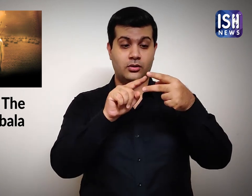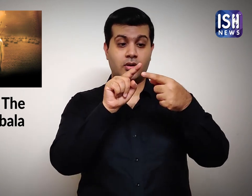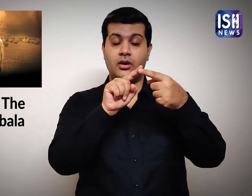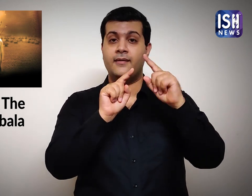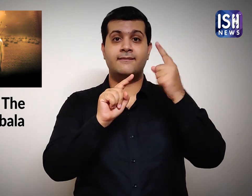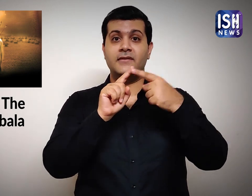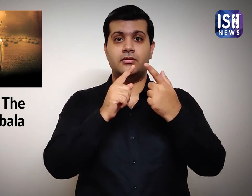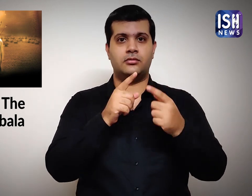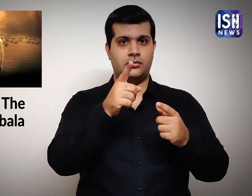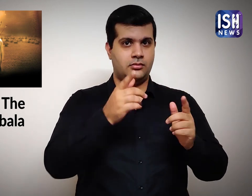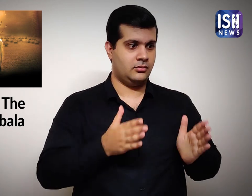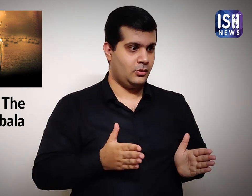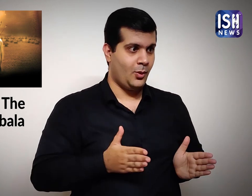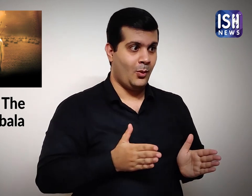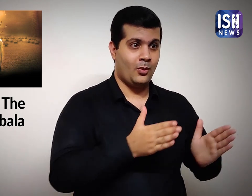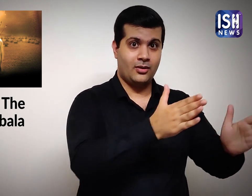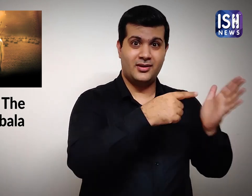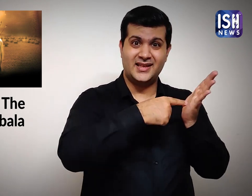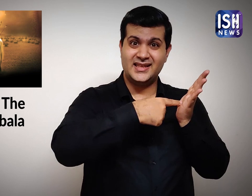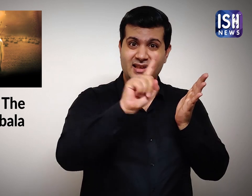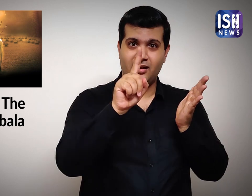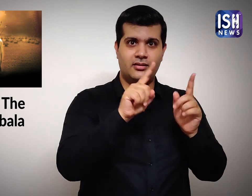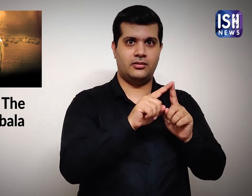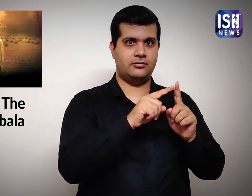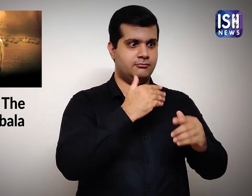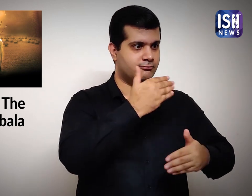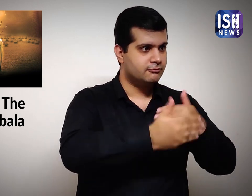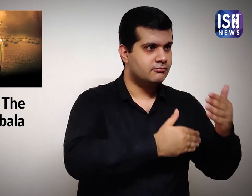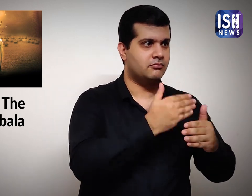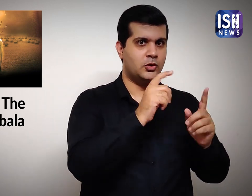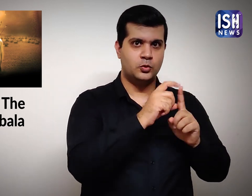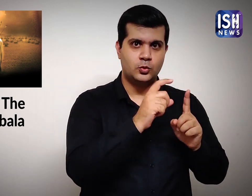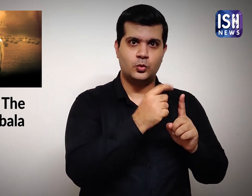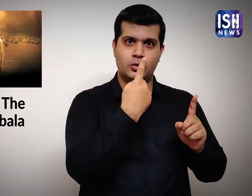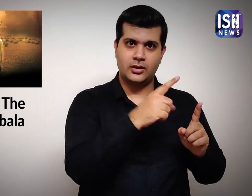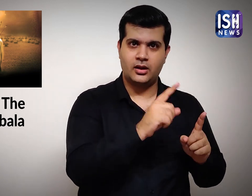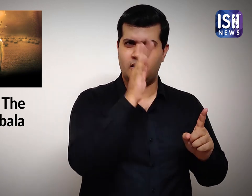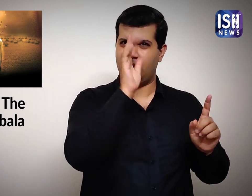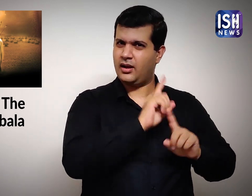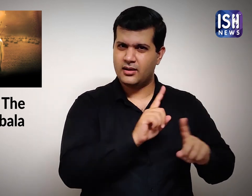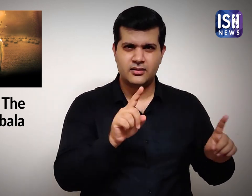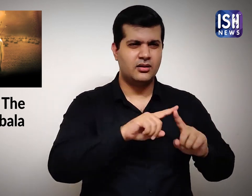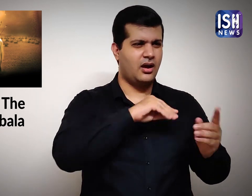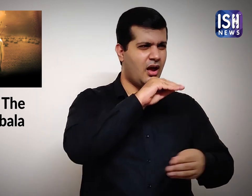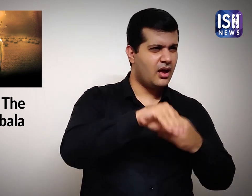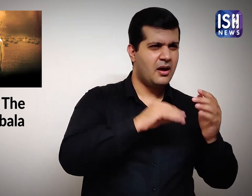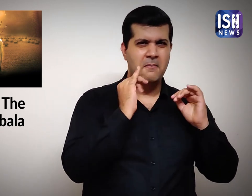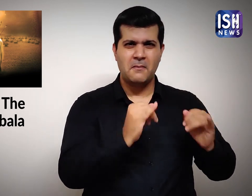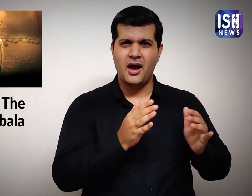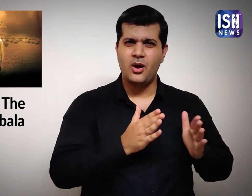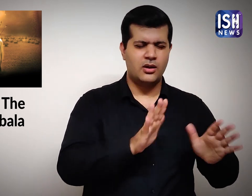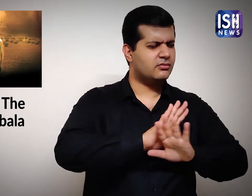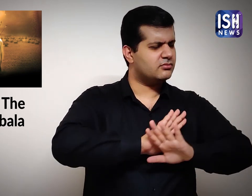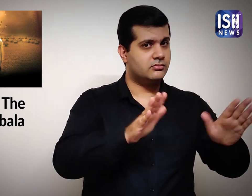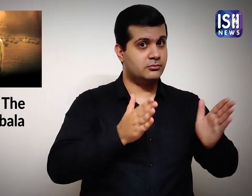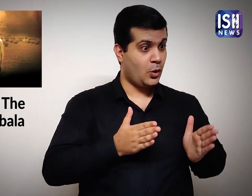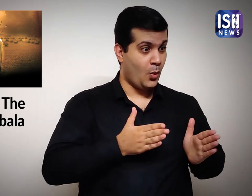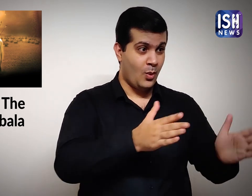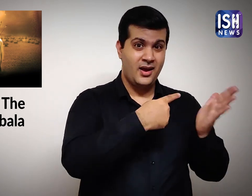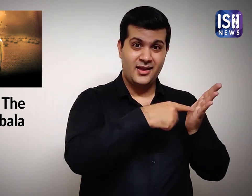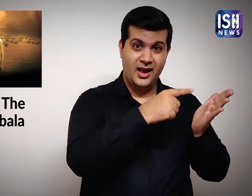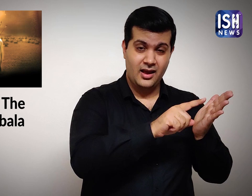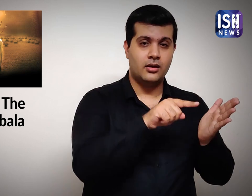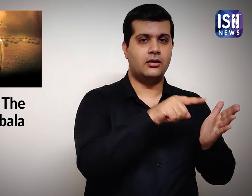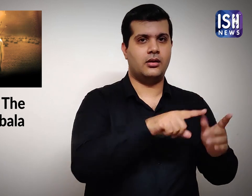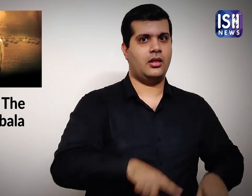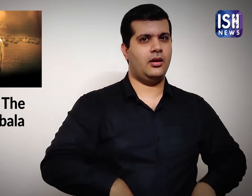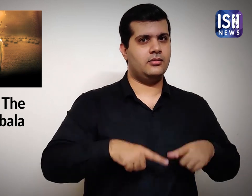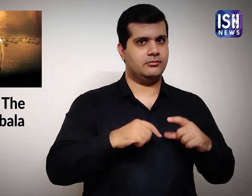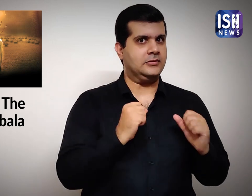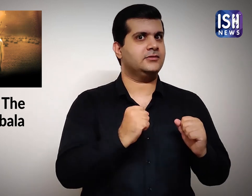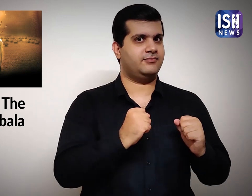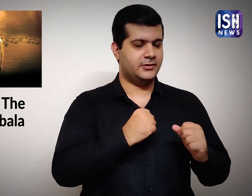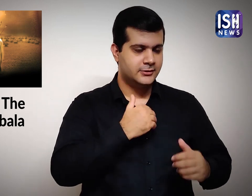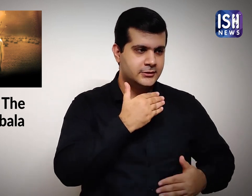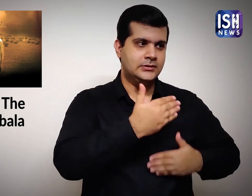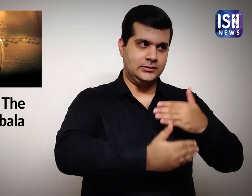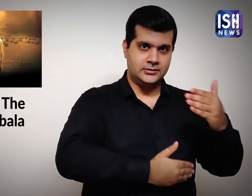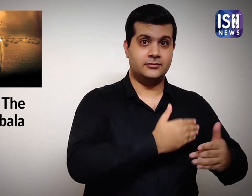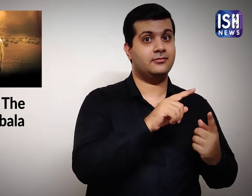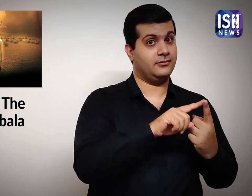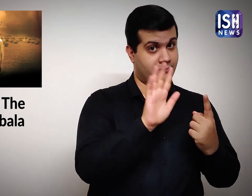1. Follow the right path, without giving in to immoral ways. By following this, life will be difficult.